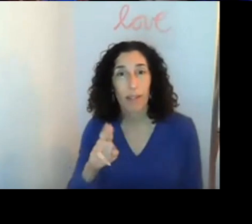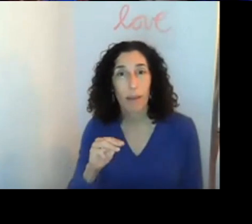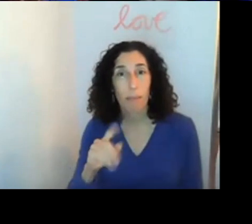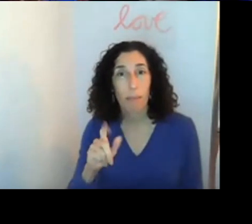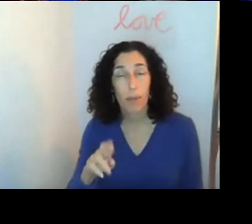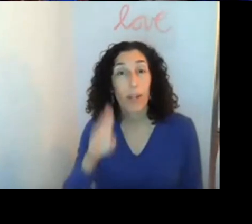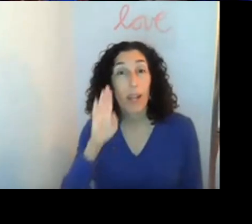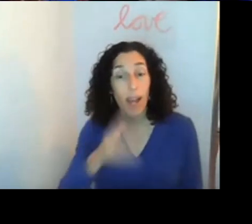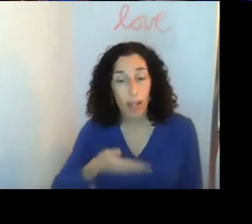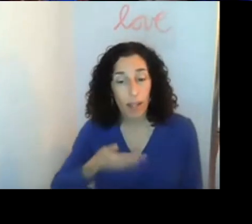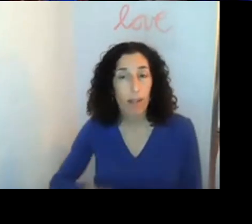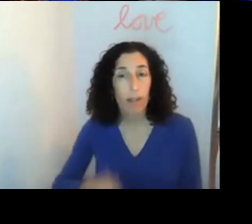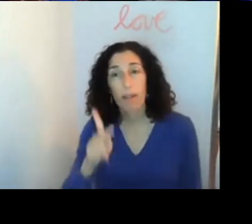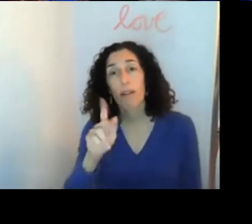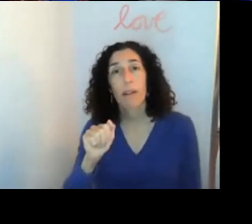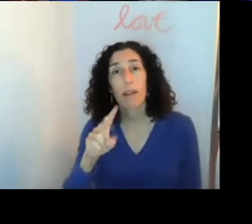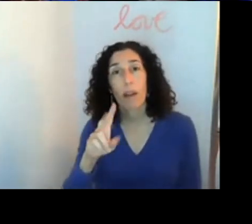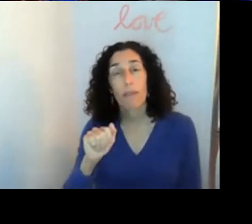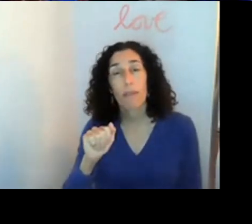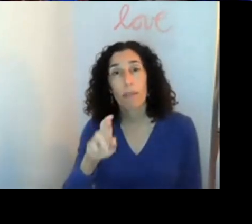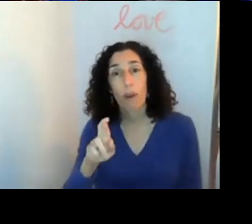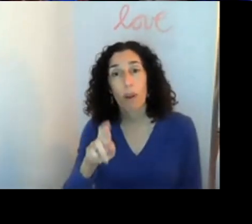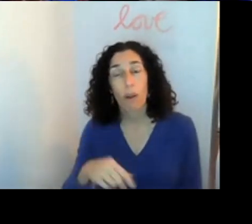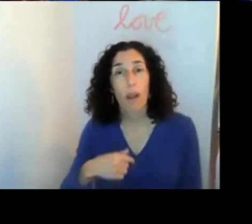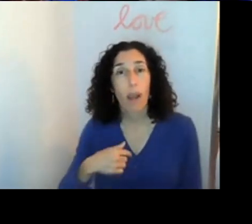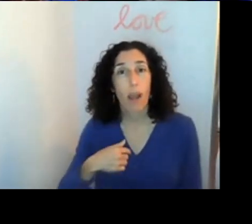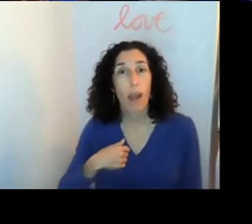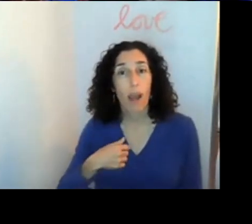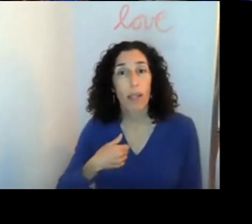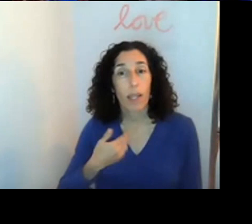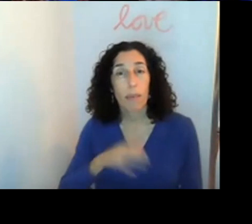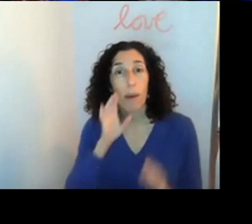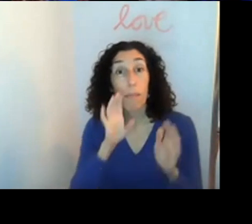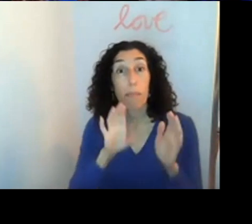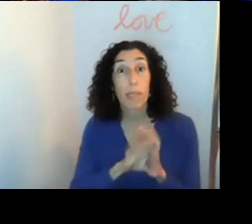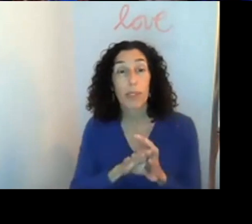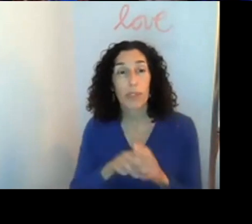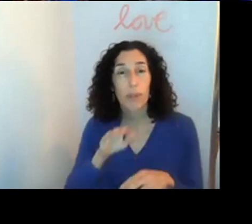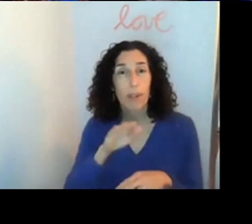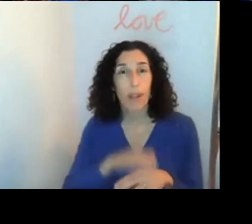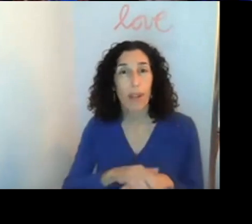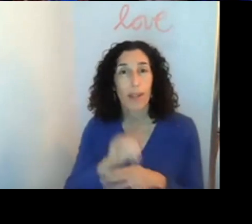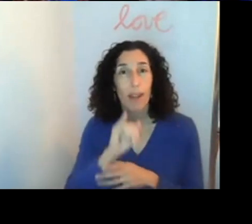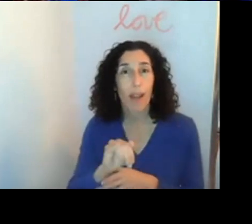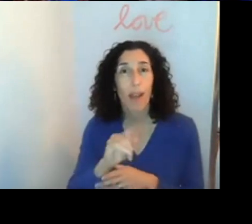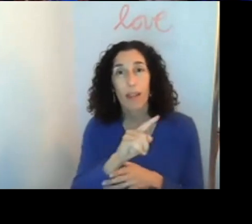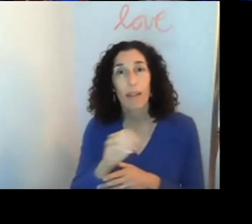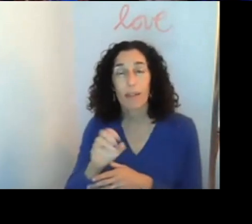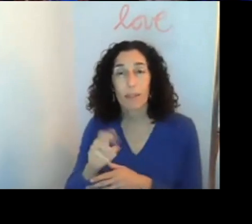I don't know I think there's just ‑‑ I think there's some ways that aren't too